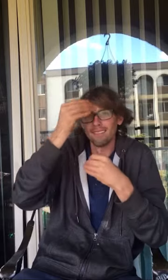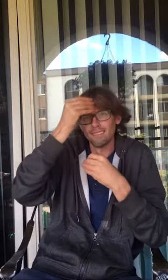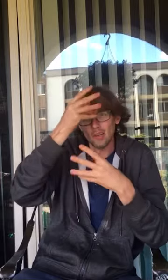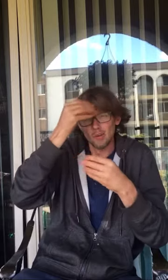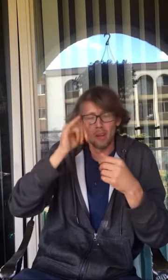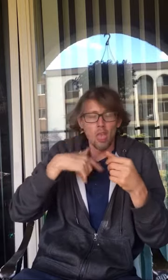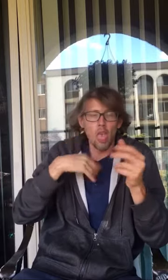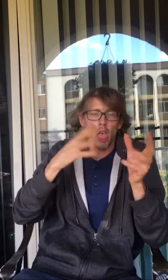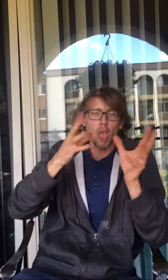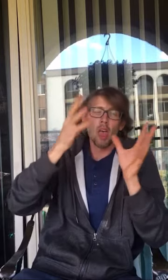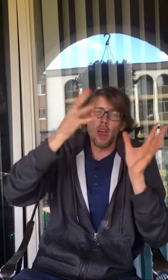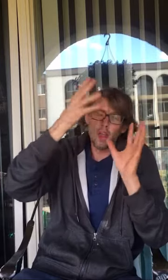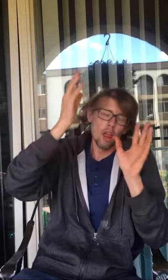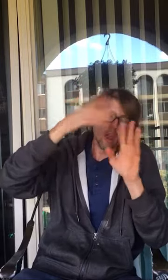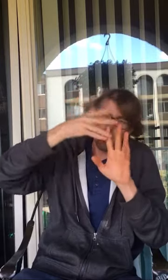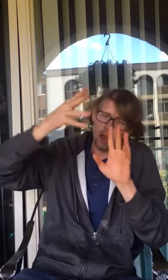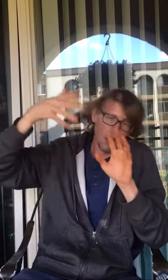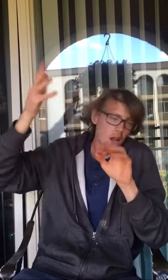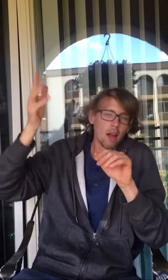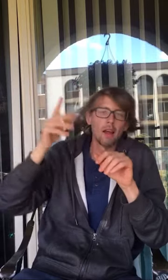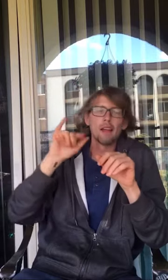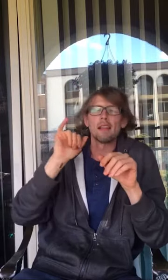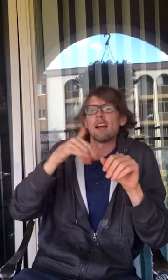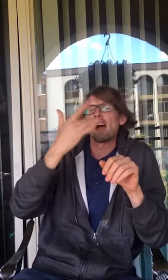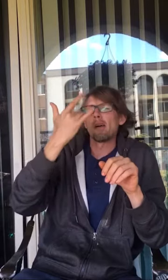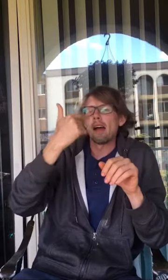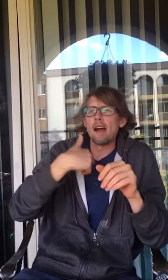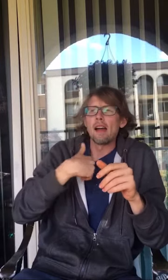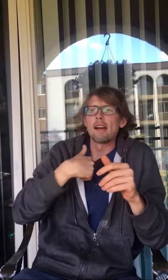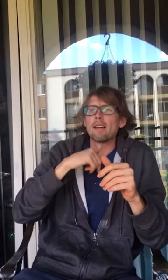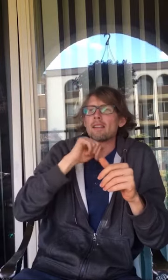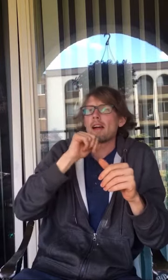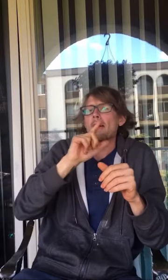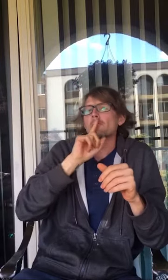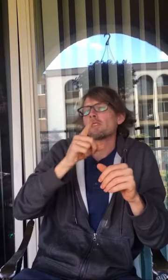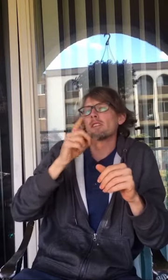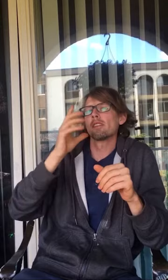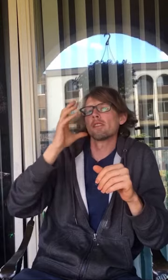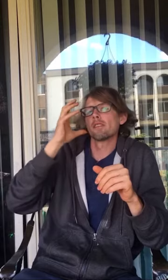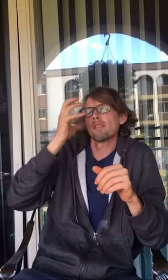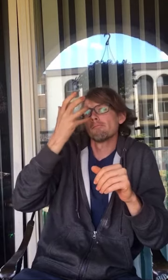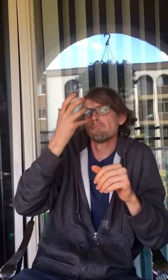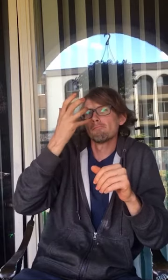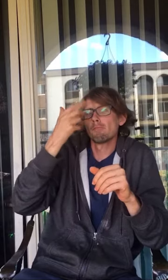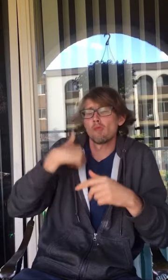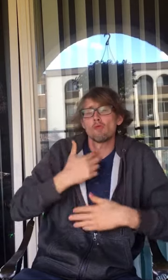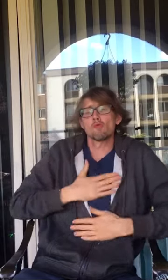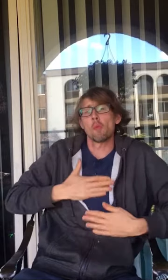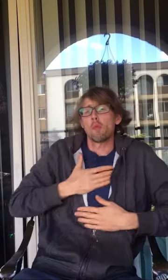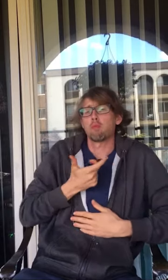Without going into it too much, this ability is why I'm not a fan mind you! I do enjoy watching